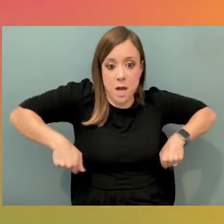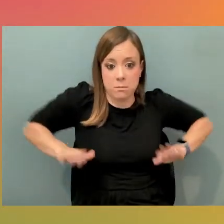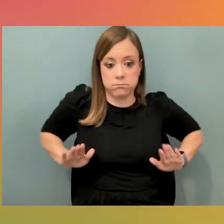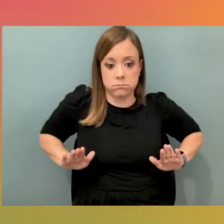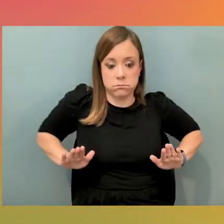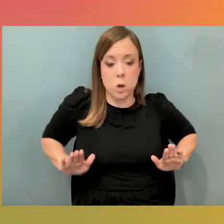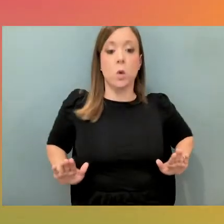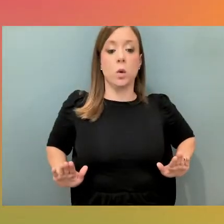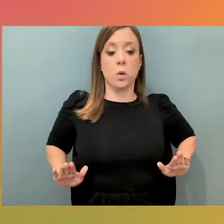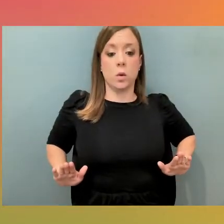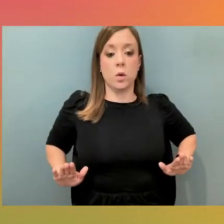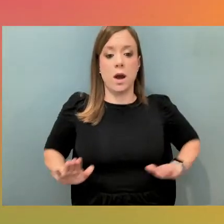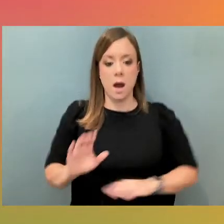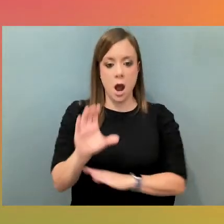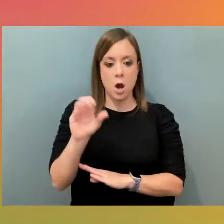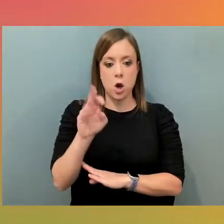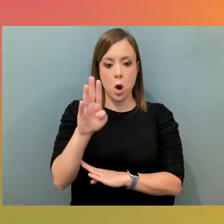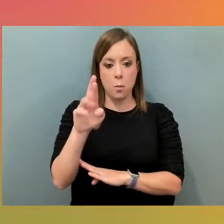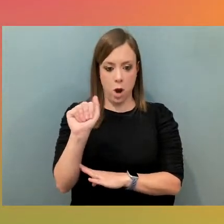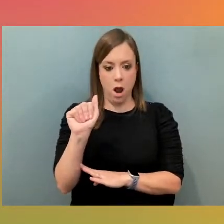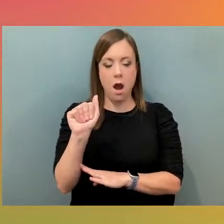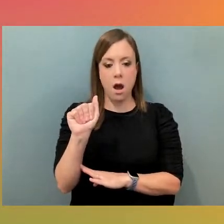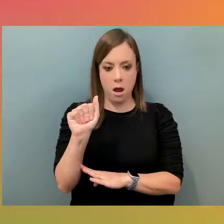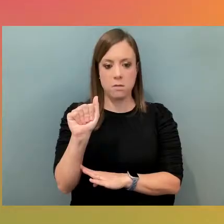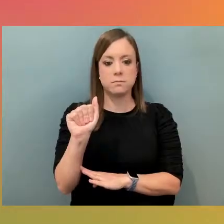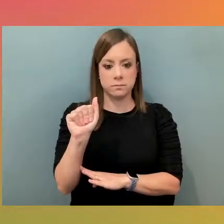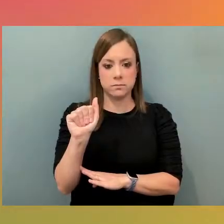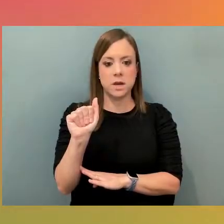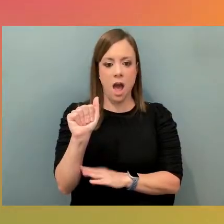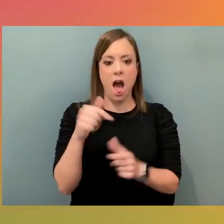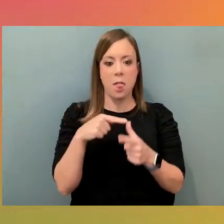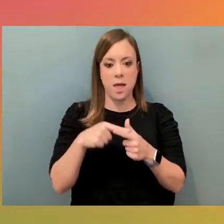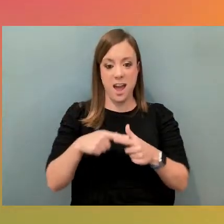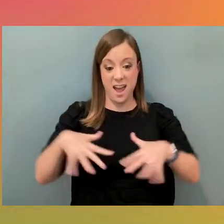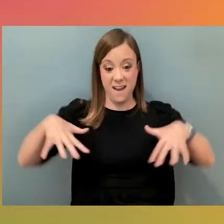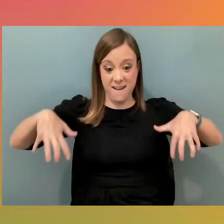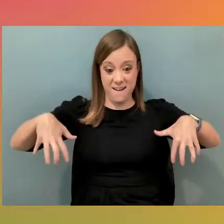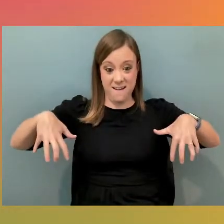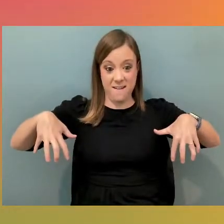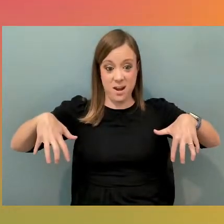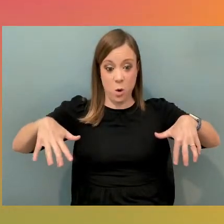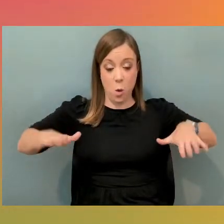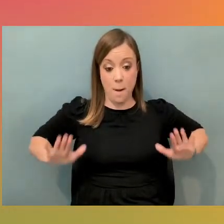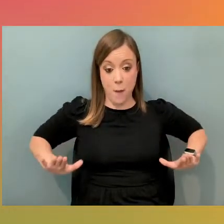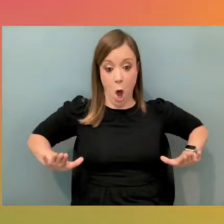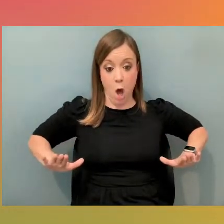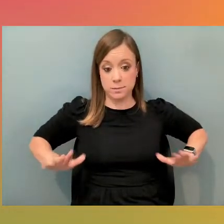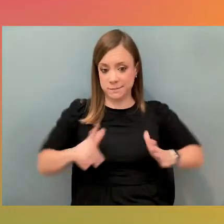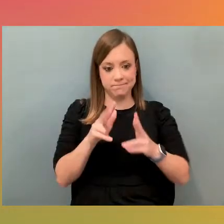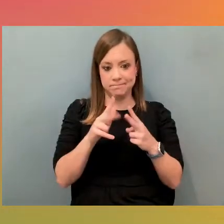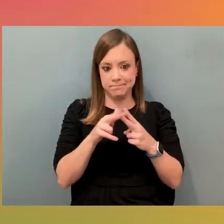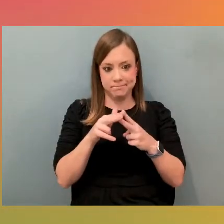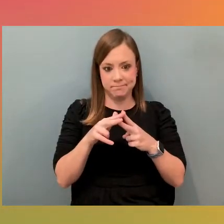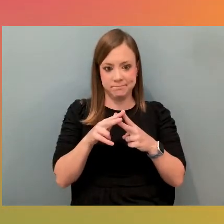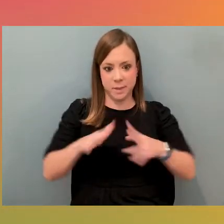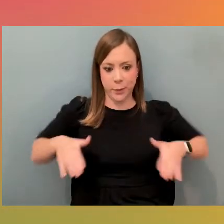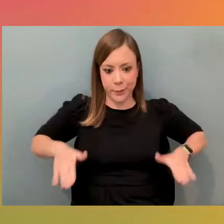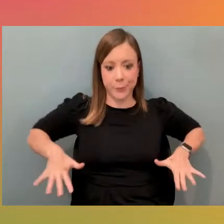TOWARDS ONE ANOTHER. SEND YOUR TAIL BONE BACK AS YOU LIFT THE HEART FORWARD AND UP. GOOD.